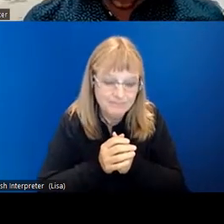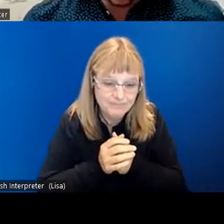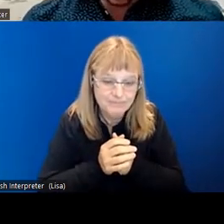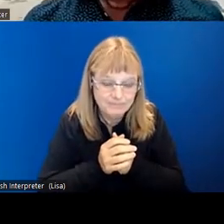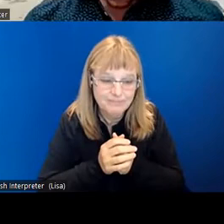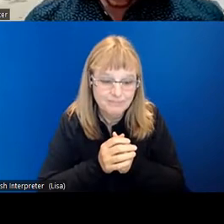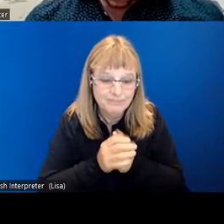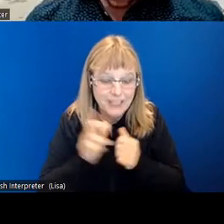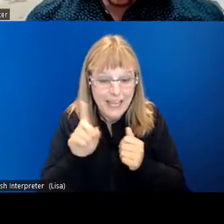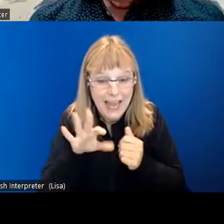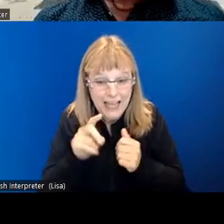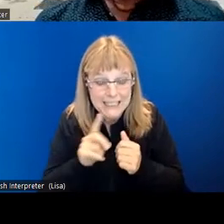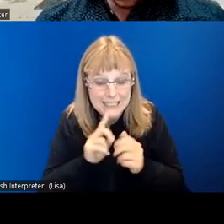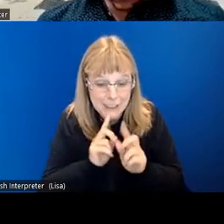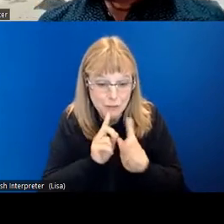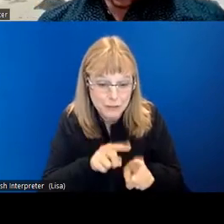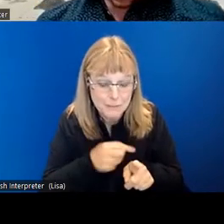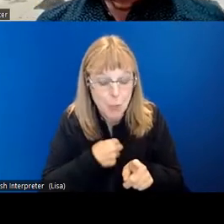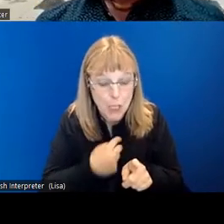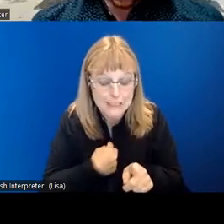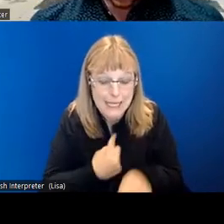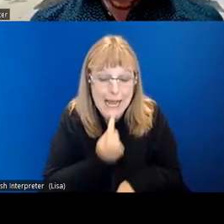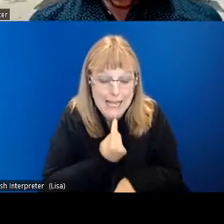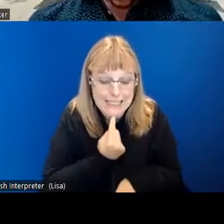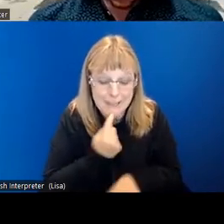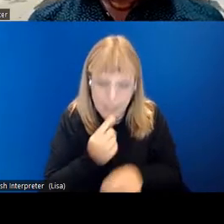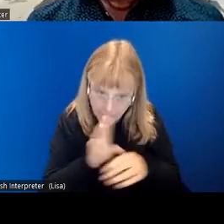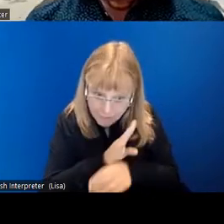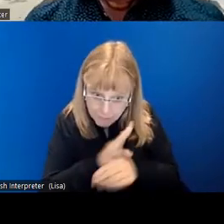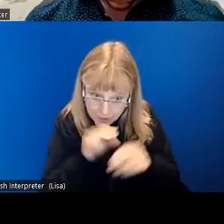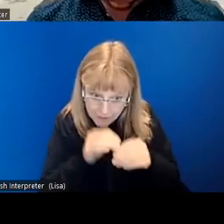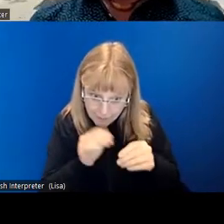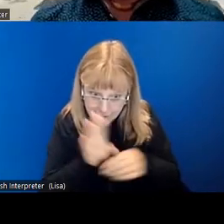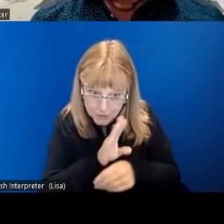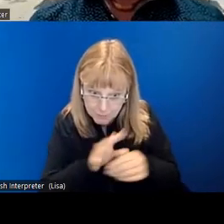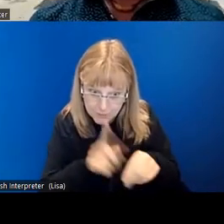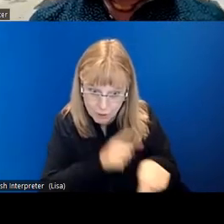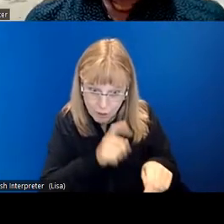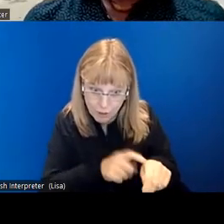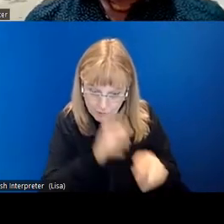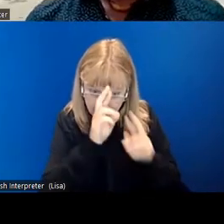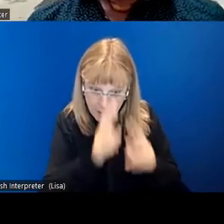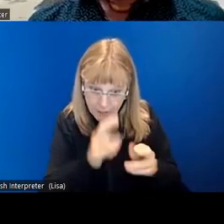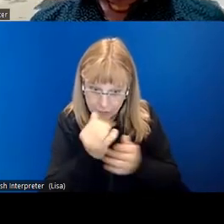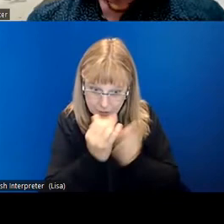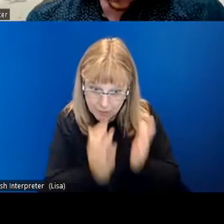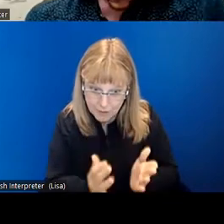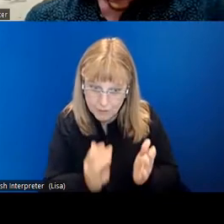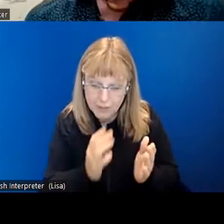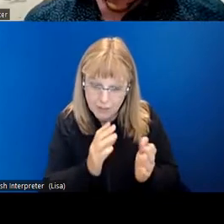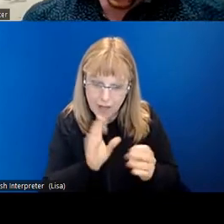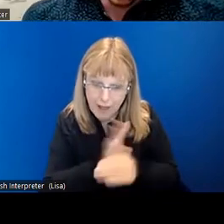and I said, well, I've been in this business a long time too and I respect artists and I've been busy.